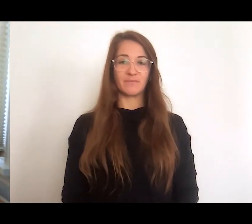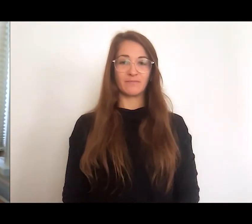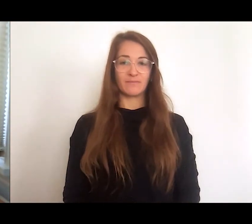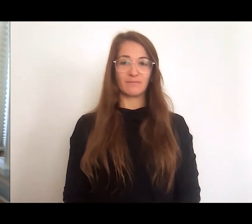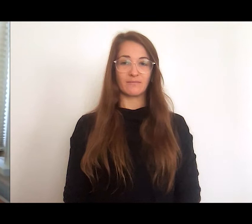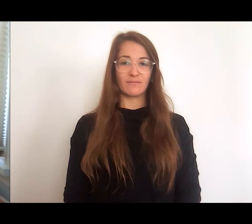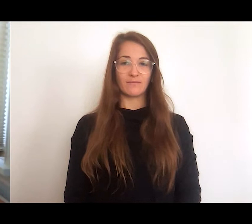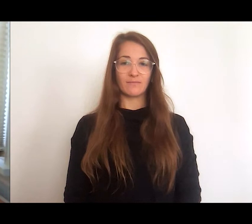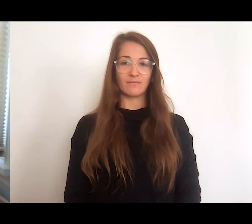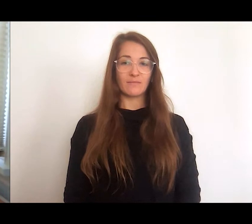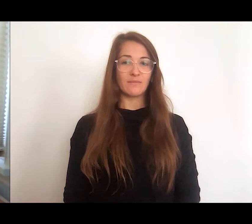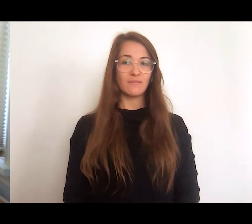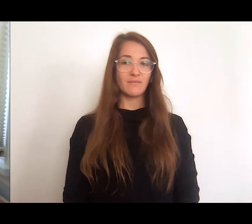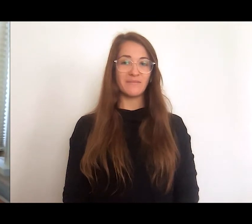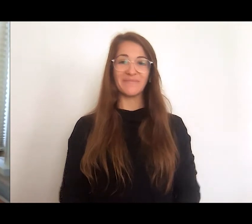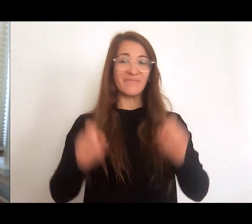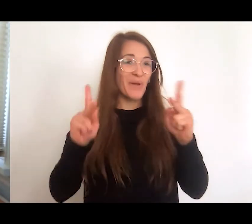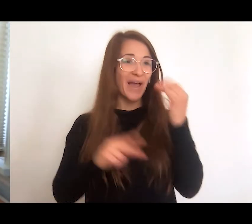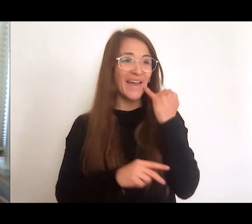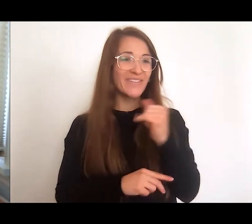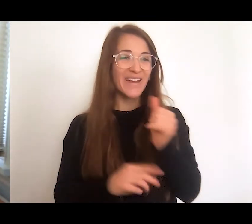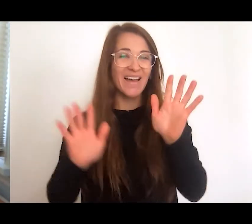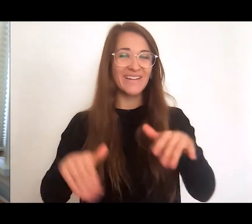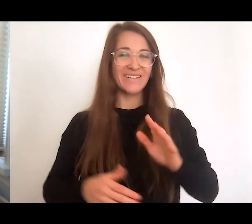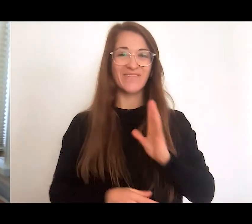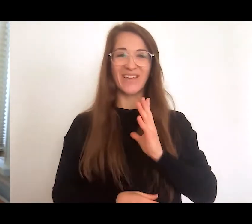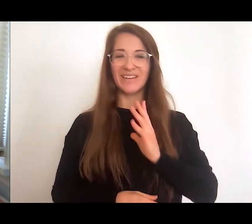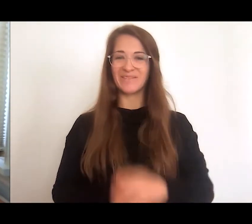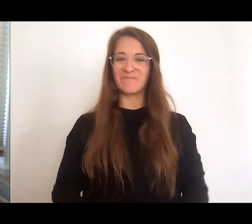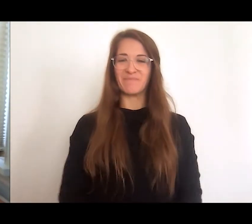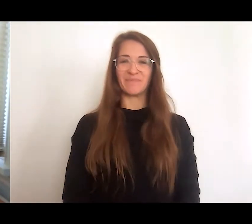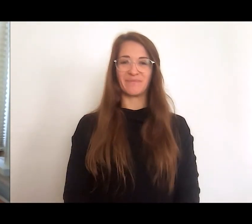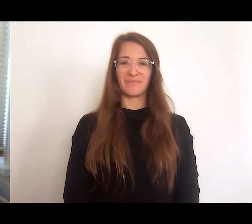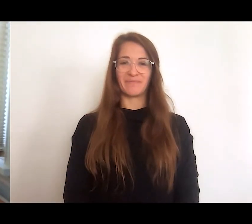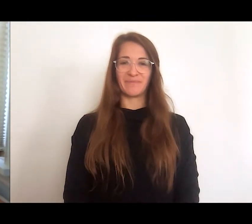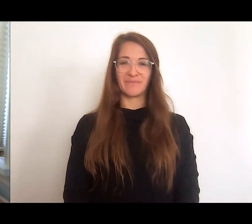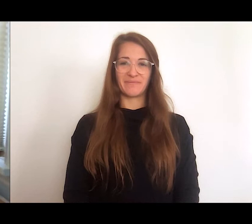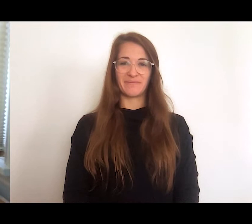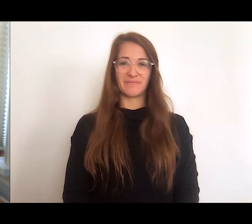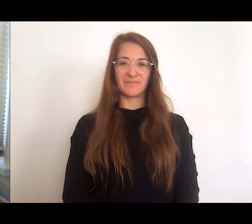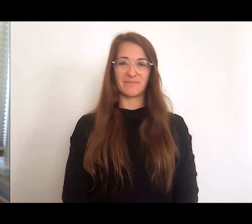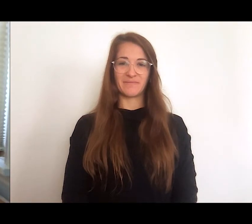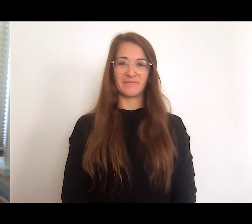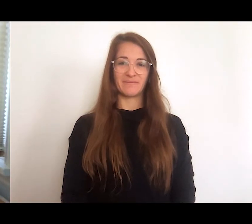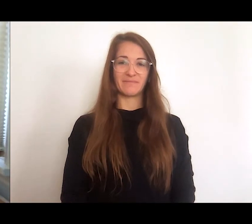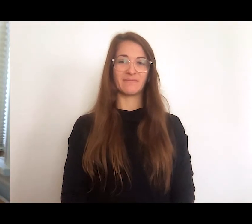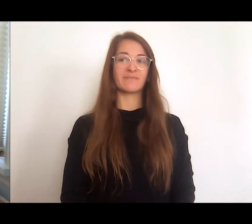EXPERIENCES WITH THAT? THAT IS OKAY IF NOT.